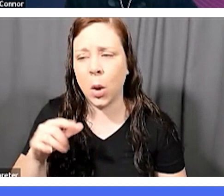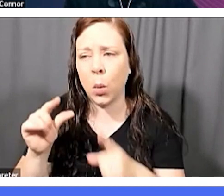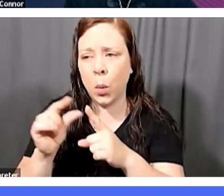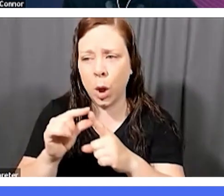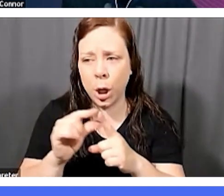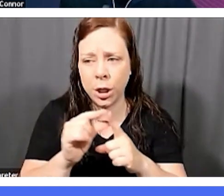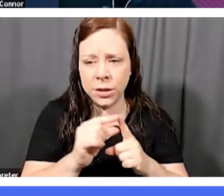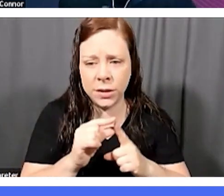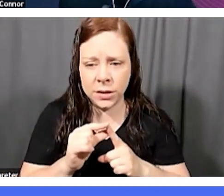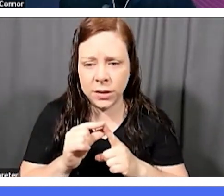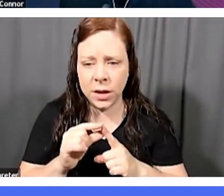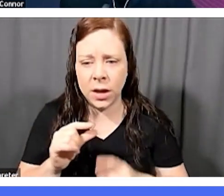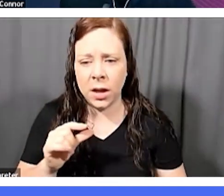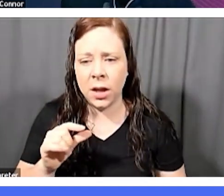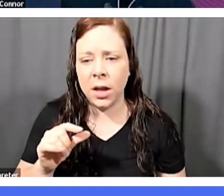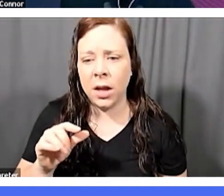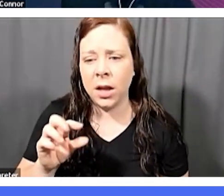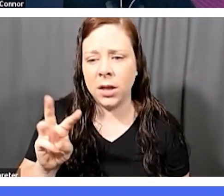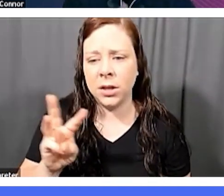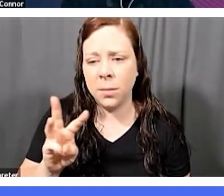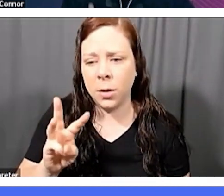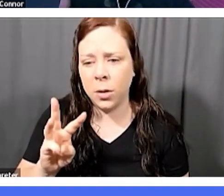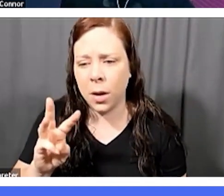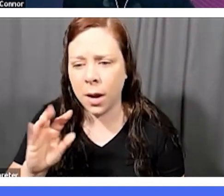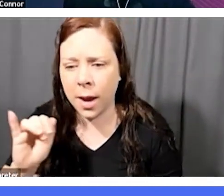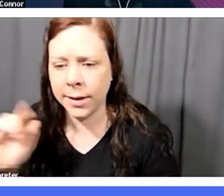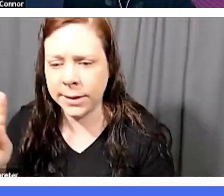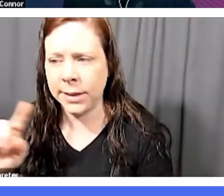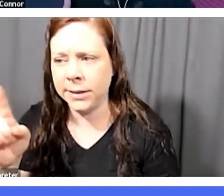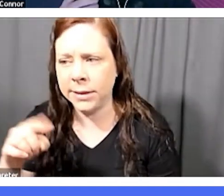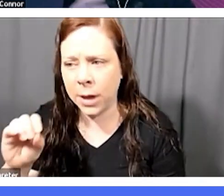So they mean nothing. So these are things like WID or ZOF, those words,